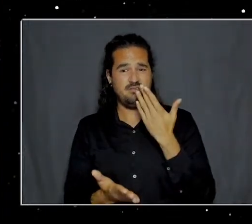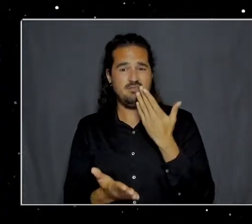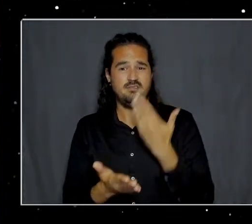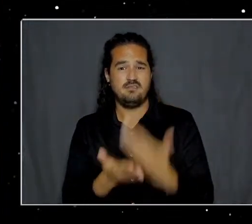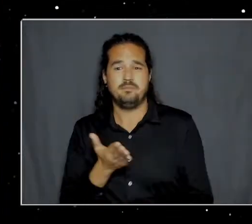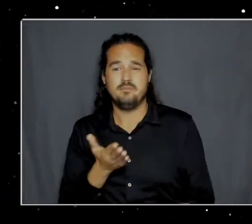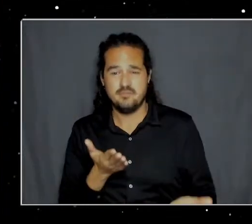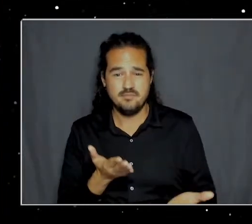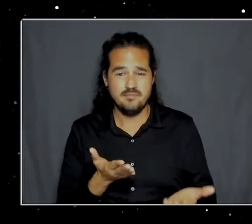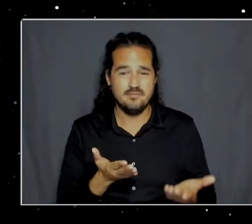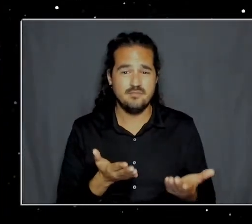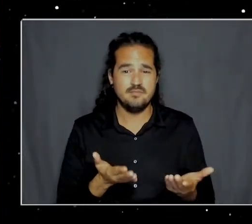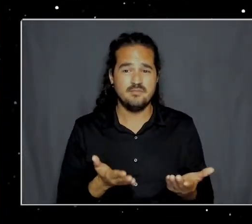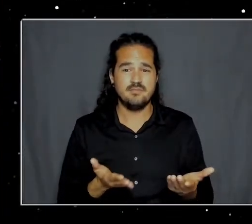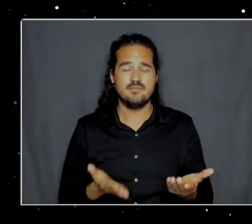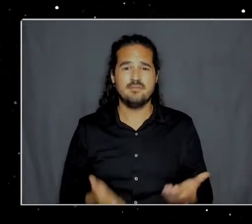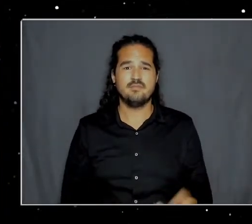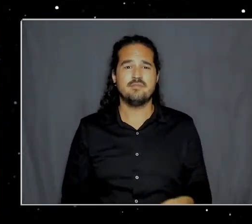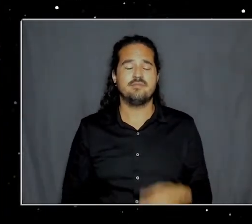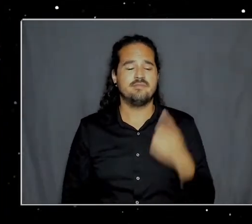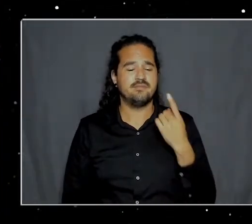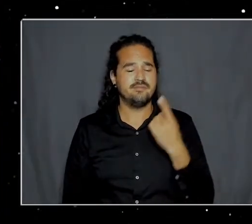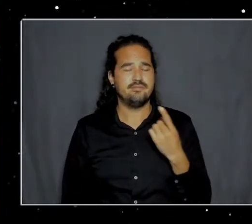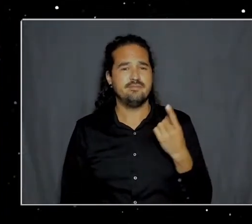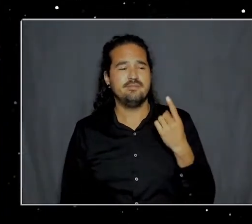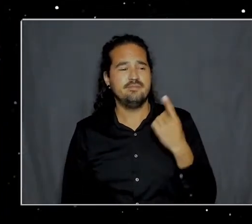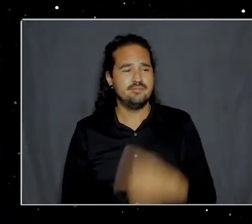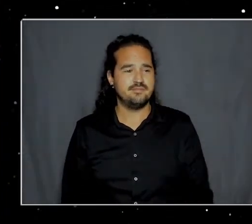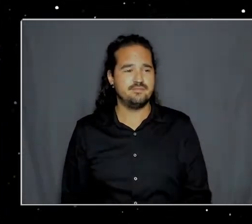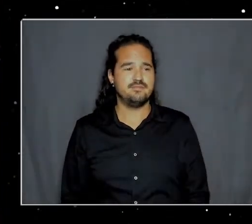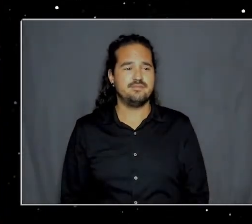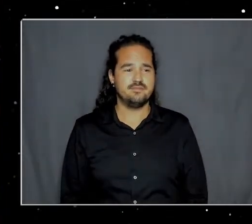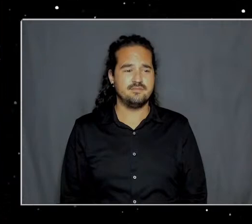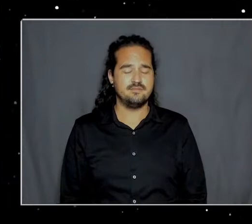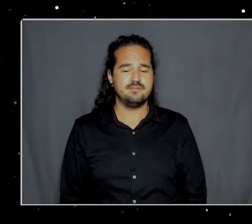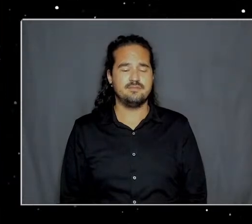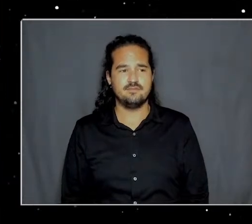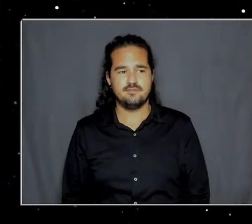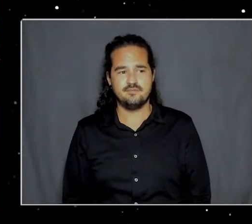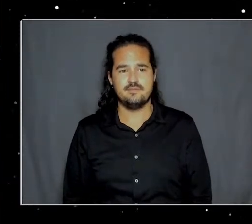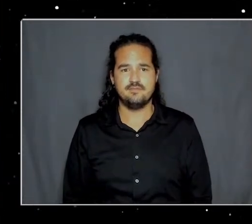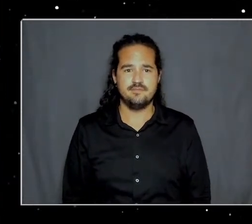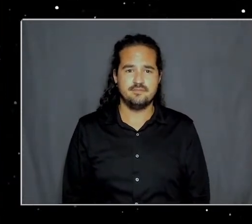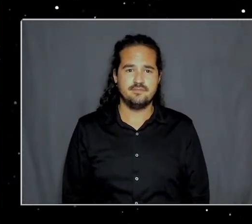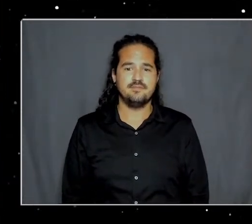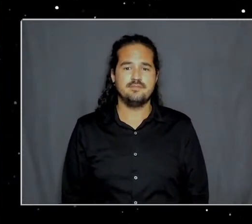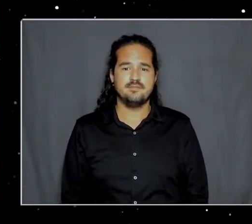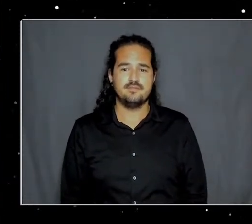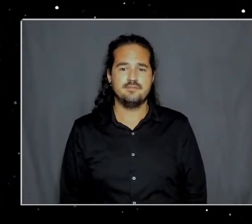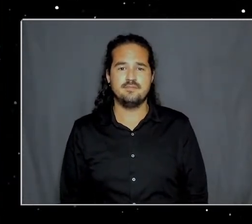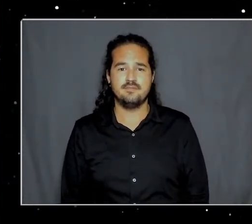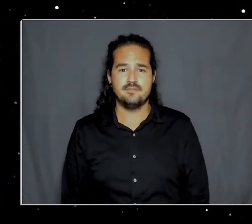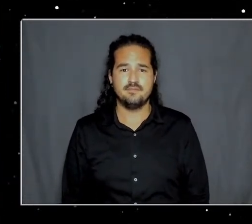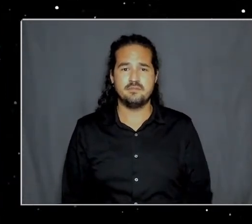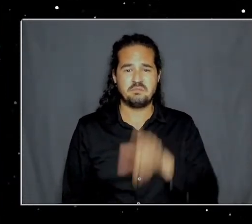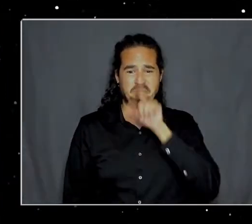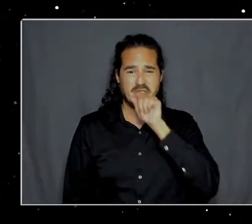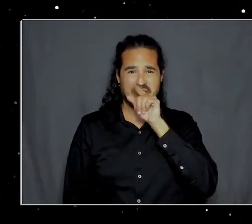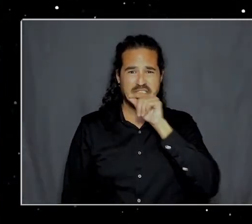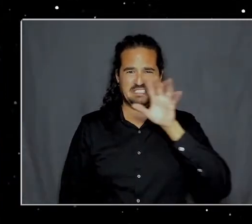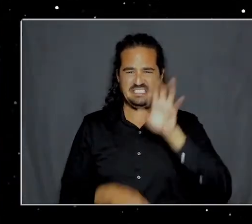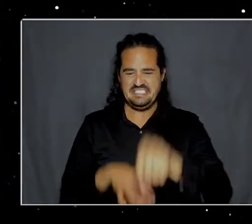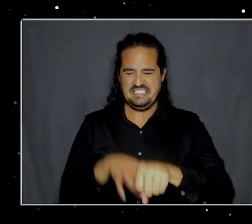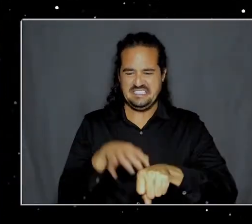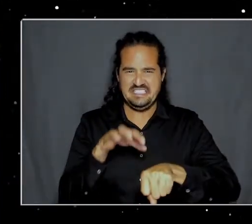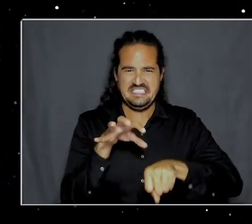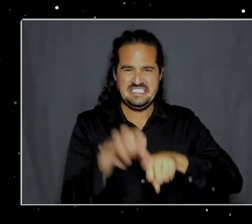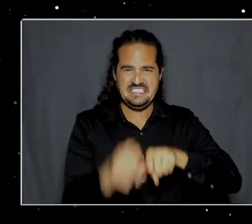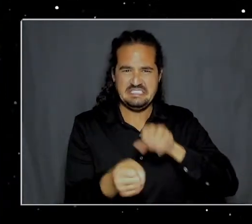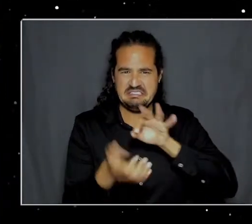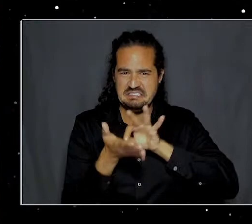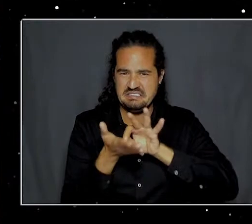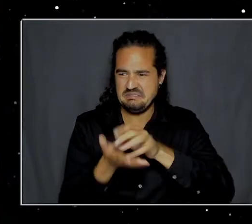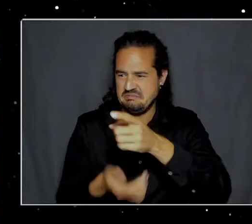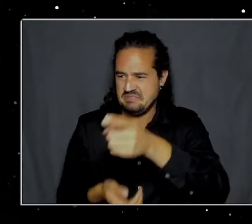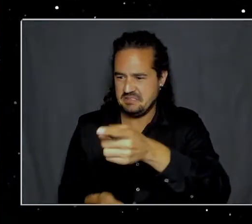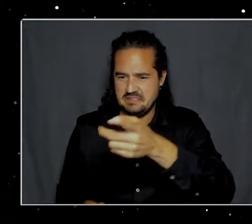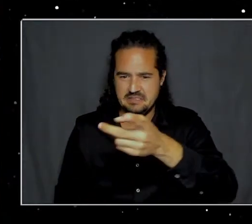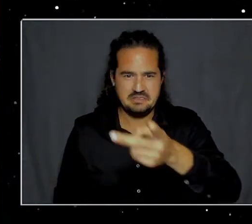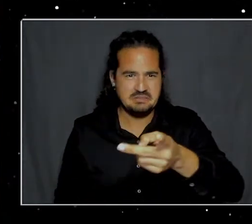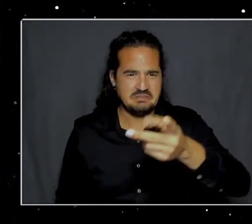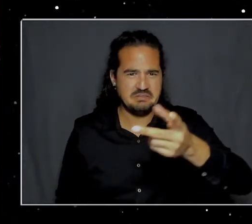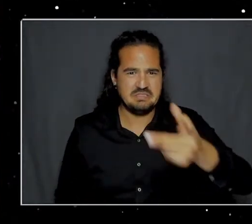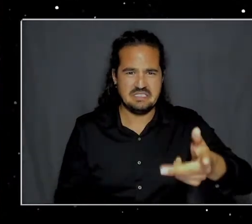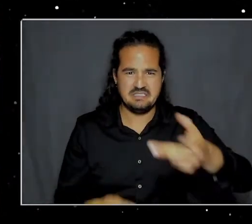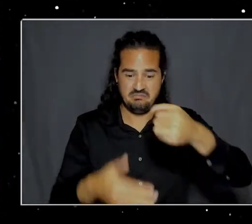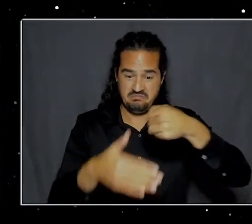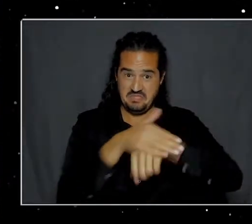AM I JUST GETTING NUMB?